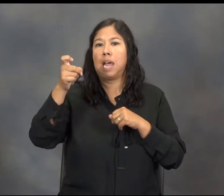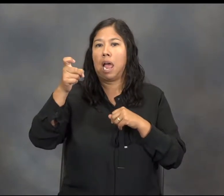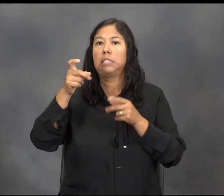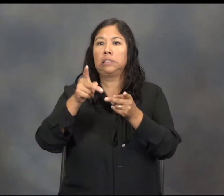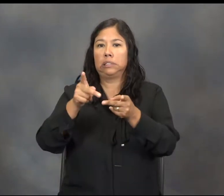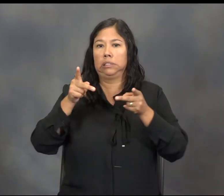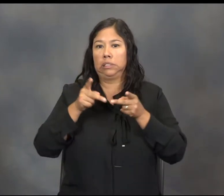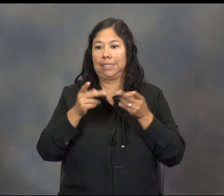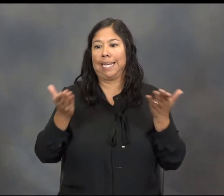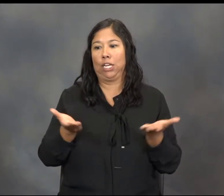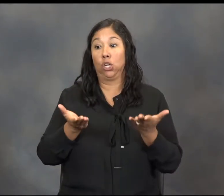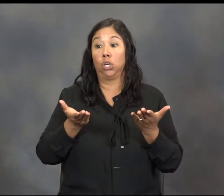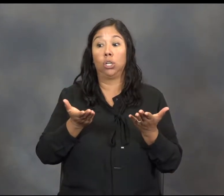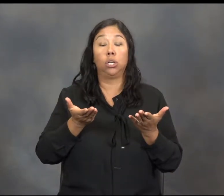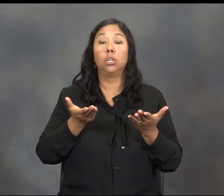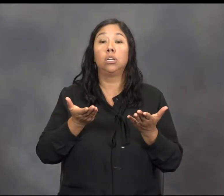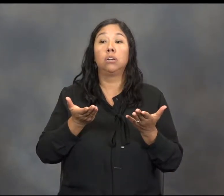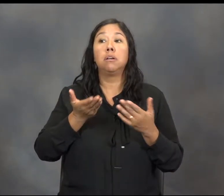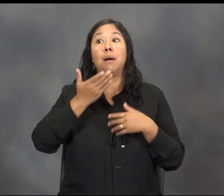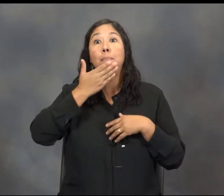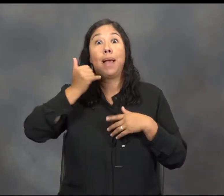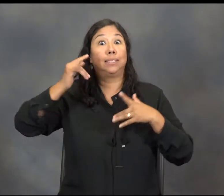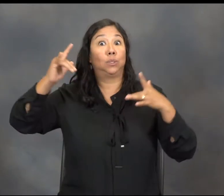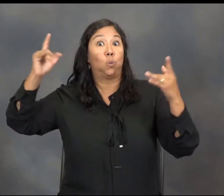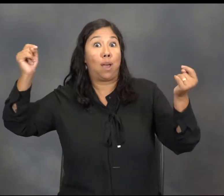is that it's a Community Action Duluth program